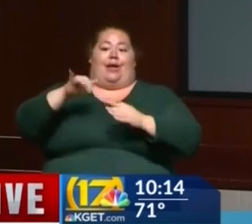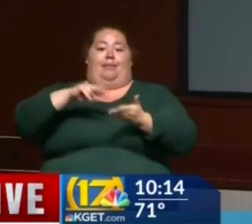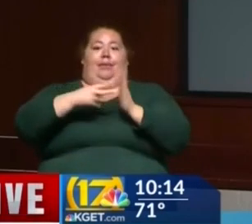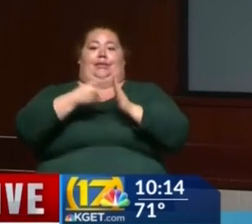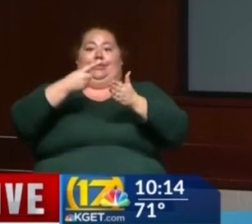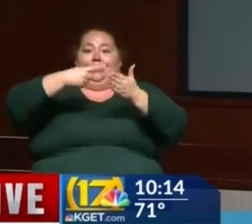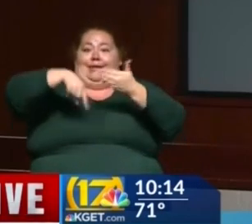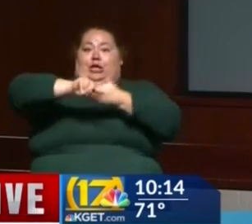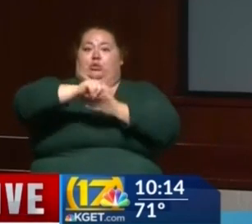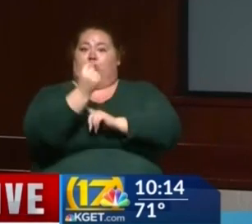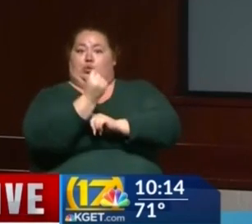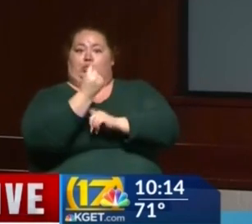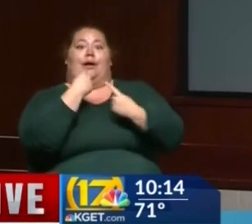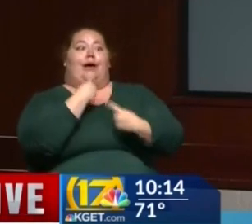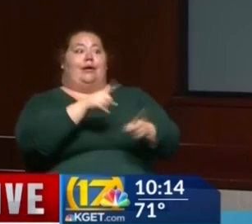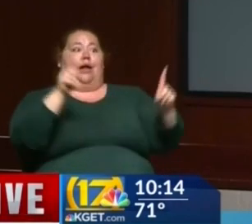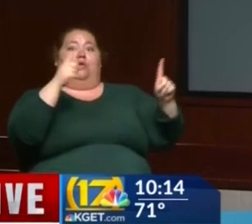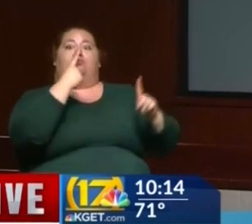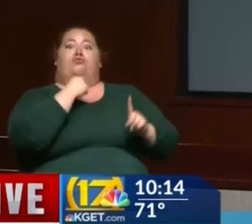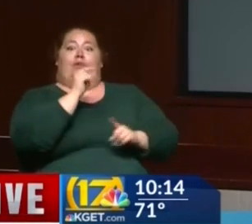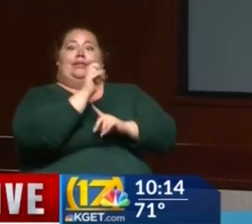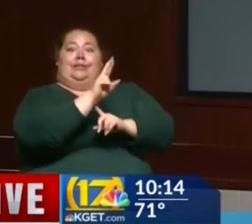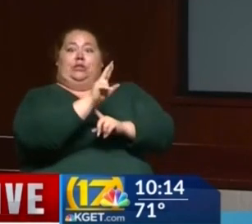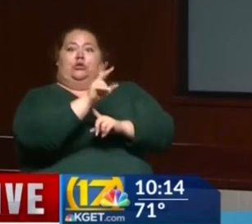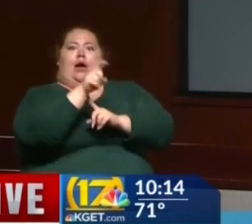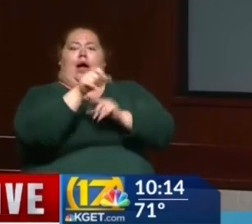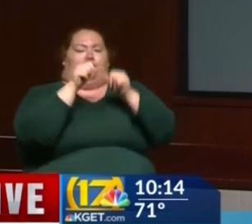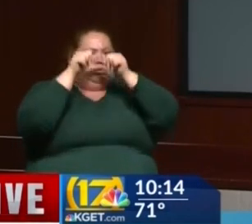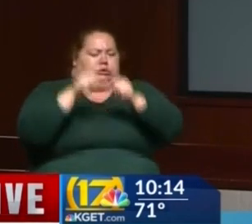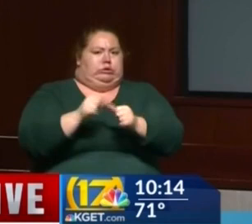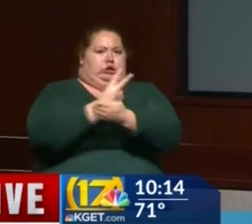IF WE MAINTAIN OUR NUMBERS FOLLOWING THE ANNOUNCEMENT ON